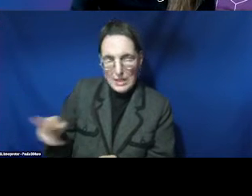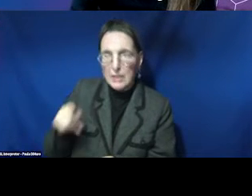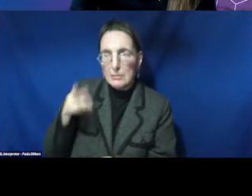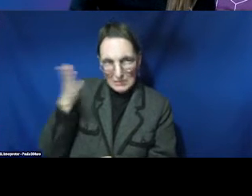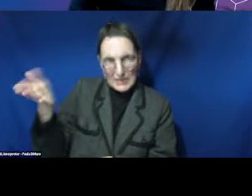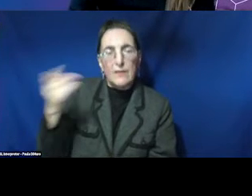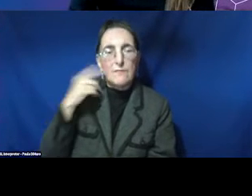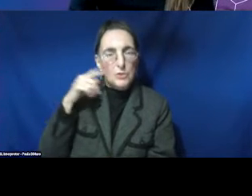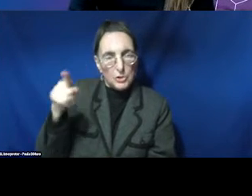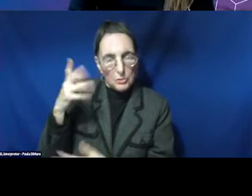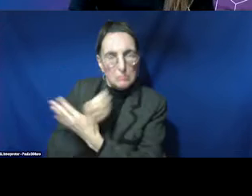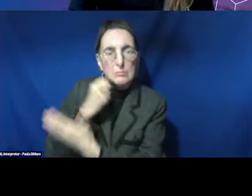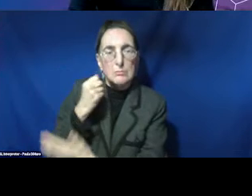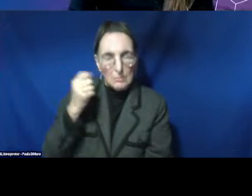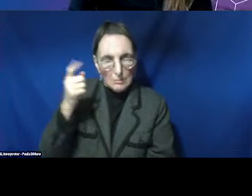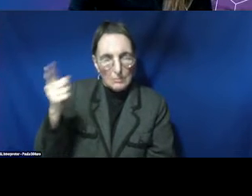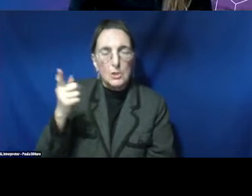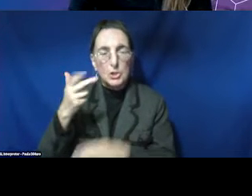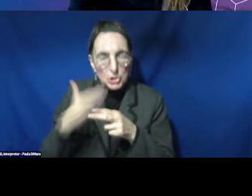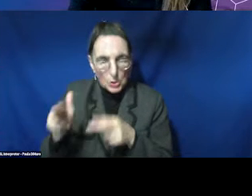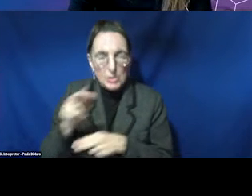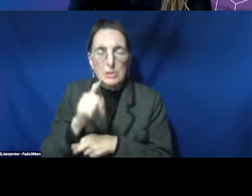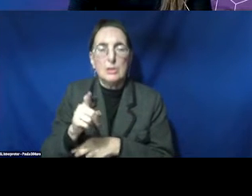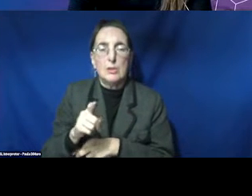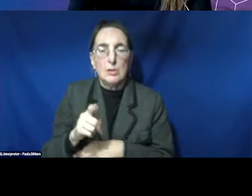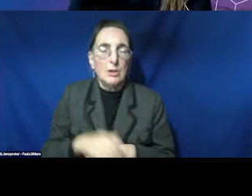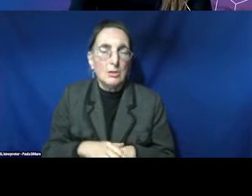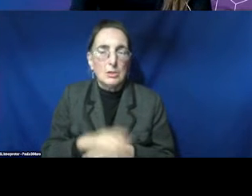So they are short. They are broken up by a particular functionality.